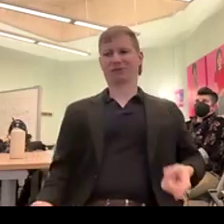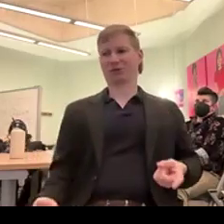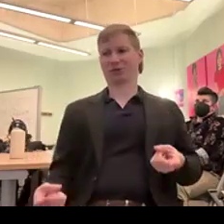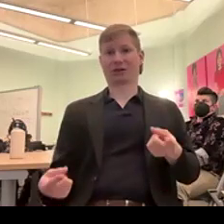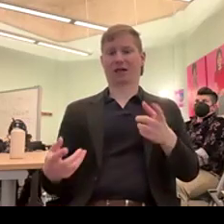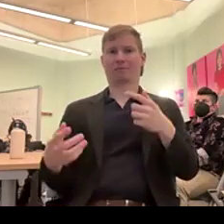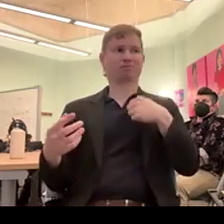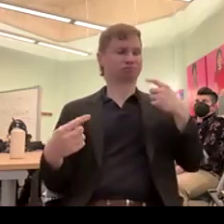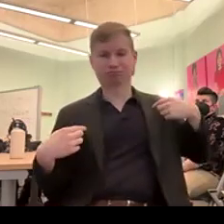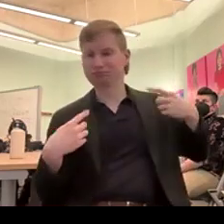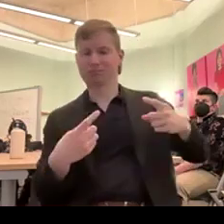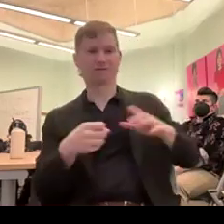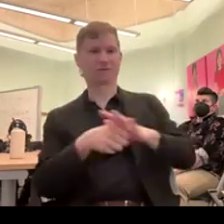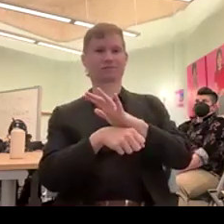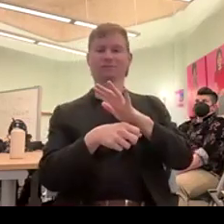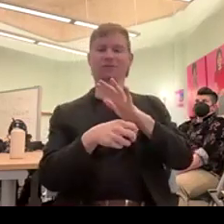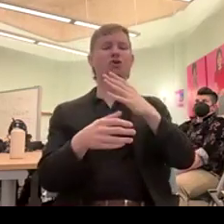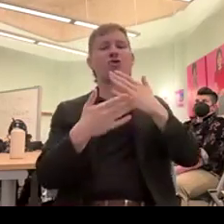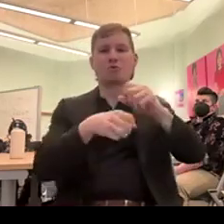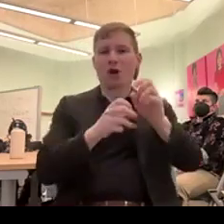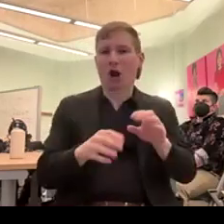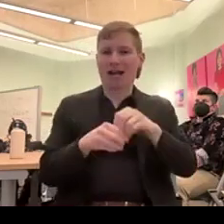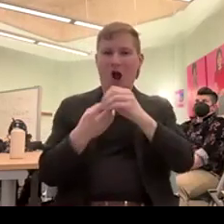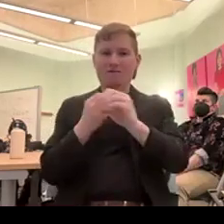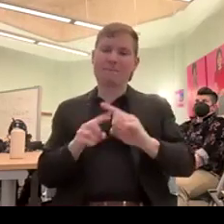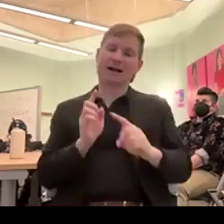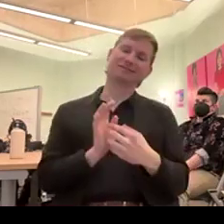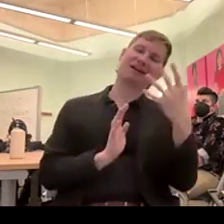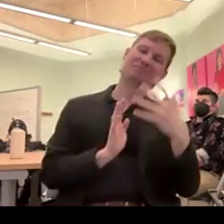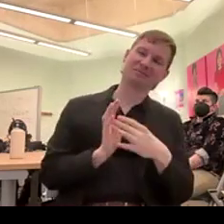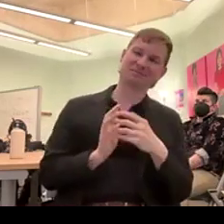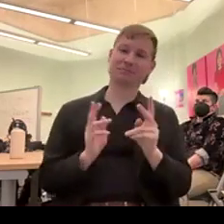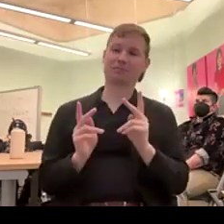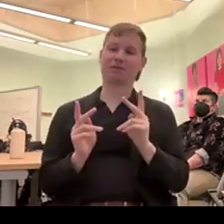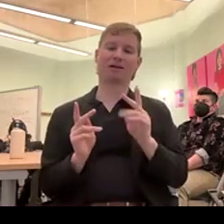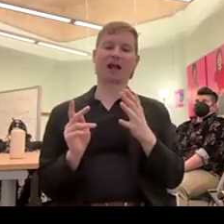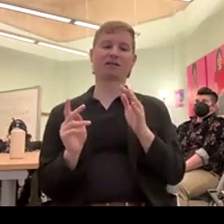I work well and I've only ever been a good worker in my office space and everything. But sometimes,